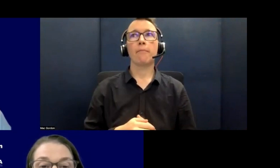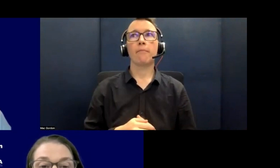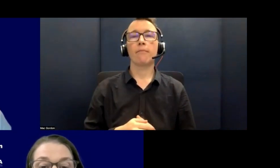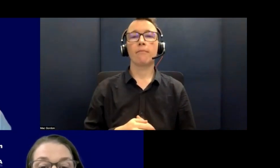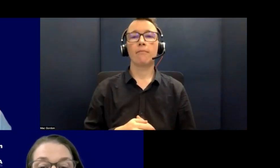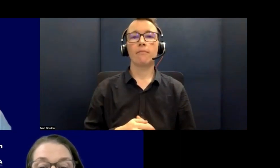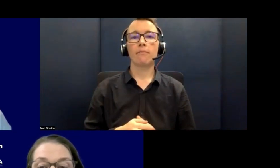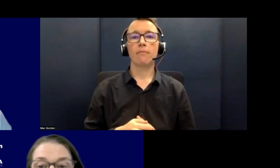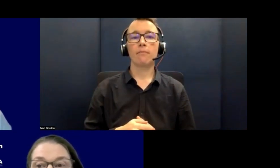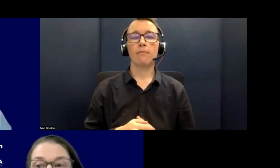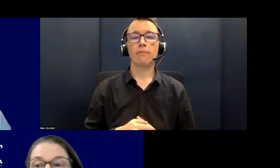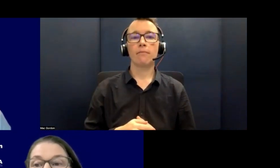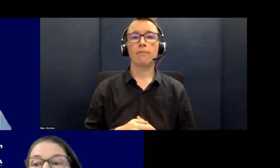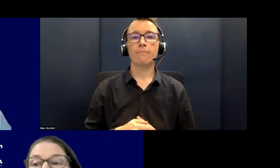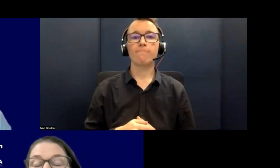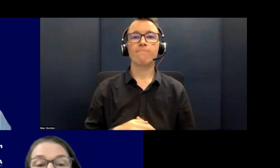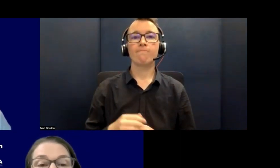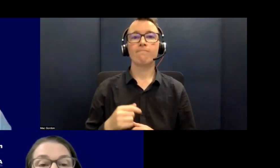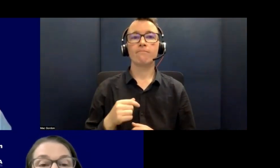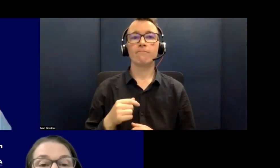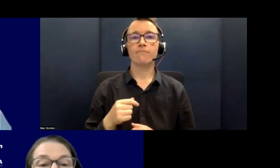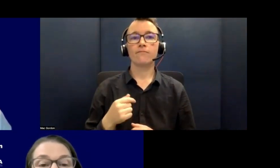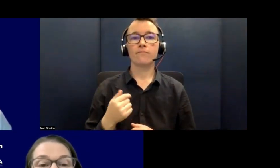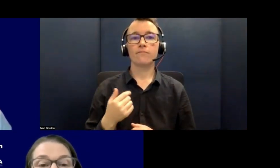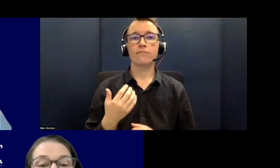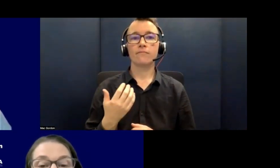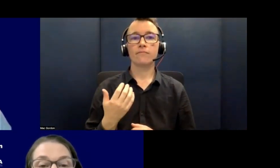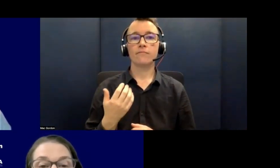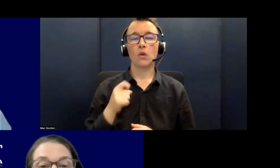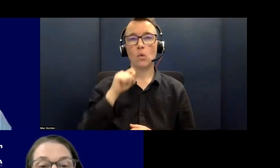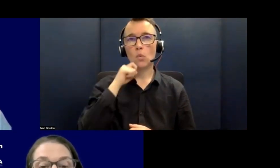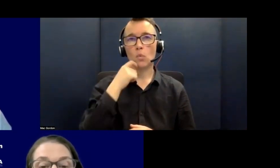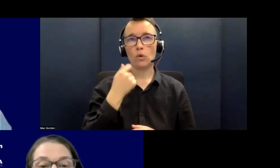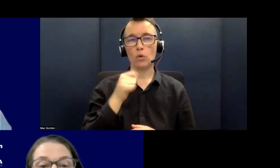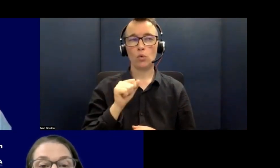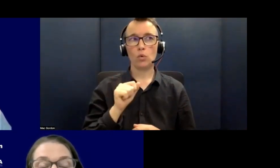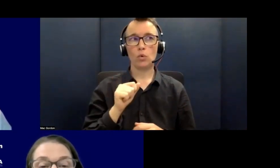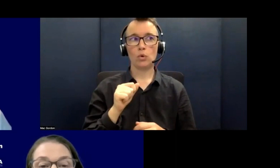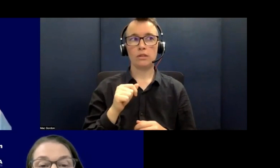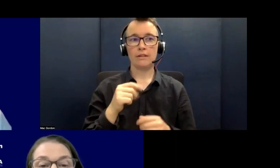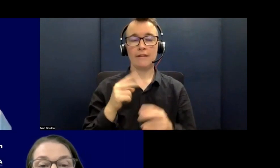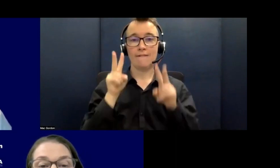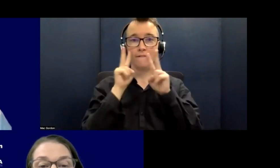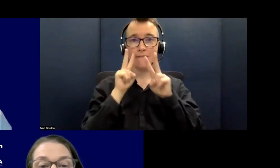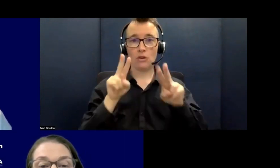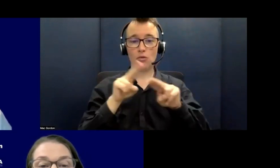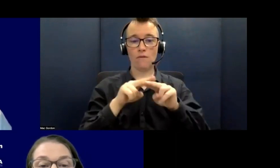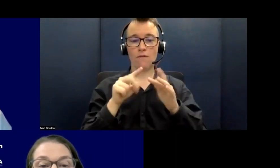light - a visual field using light as the stimulus - to figure out where